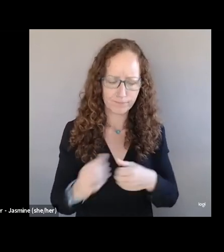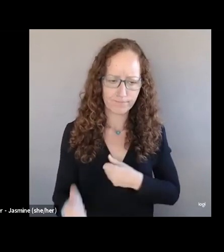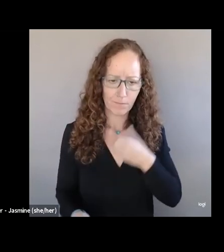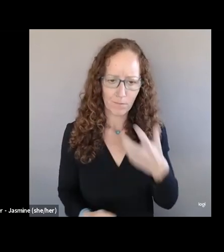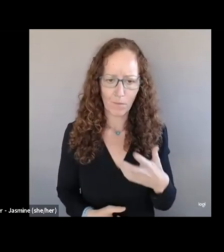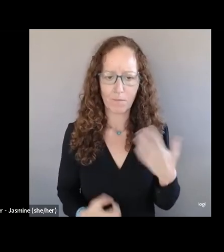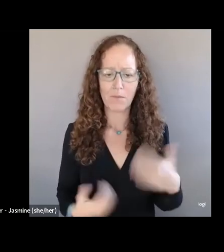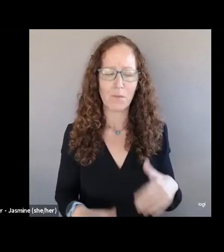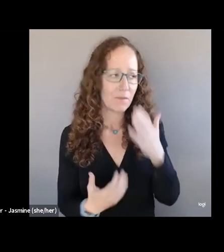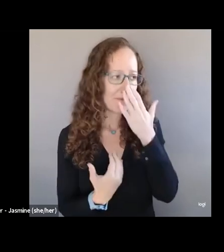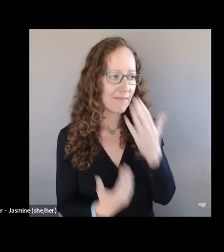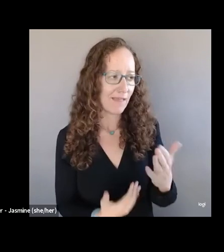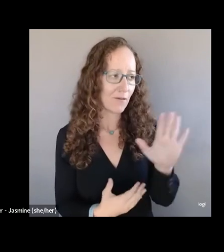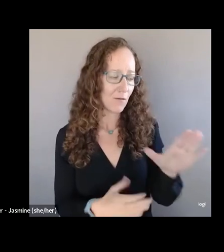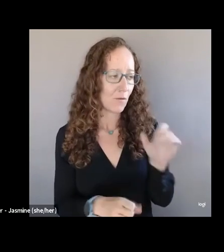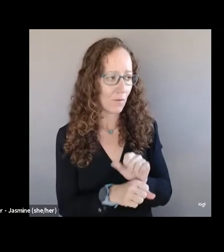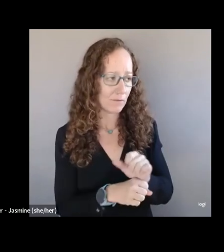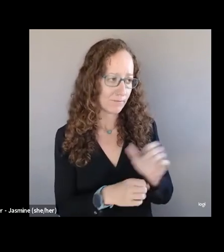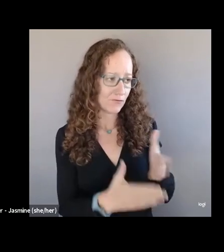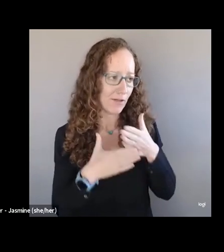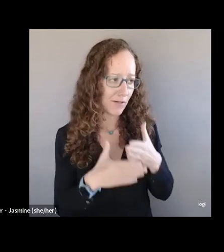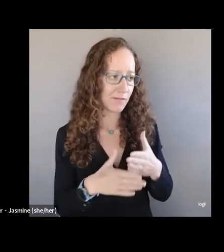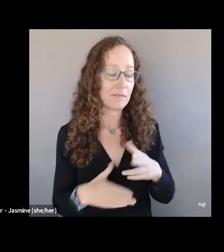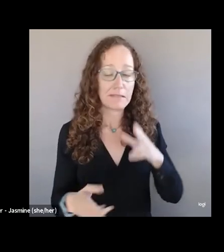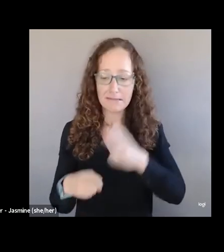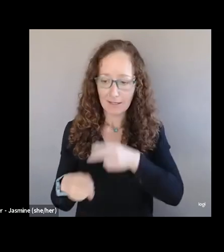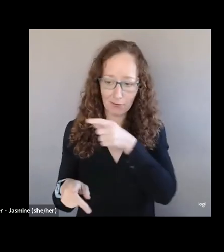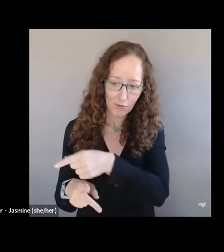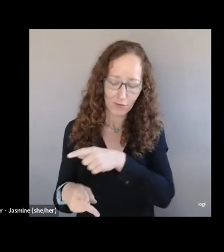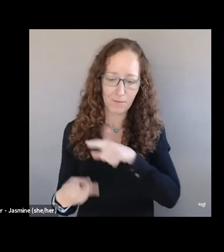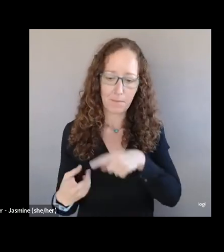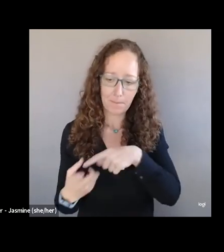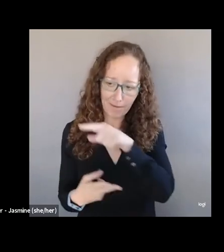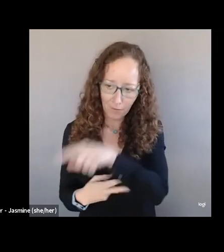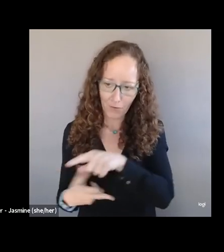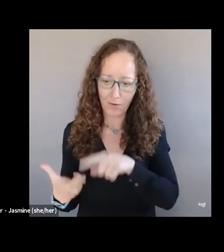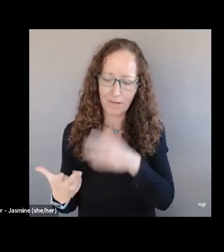work with us cite her pay her think her sight black women